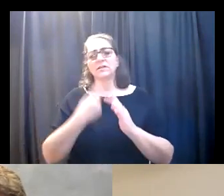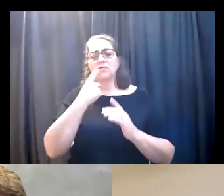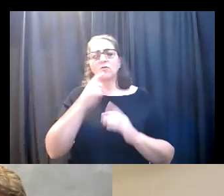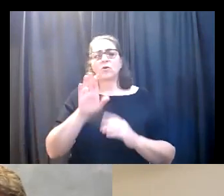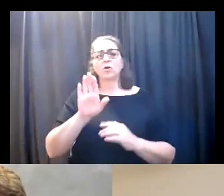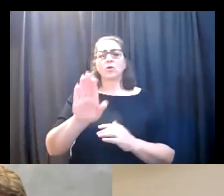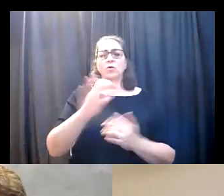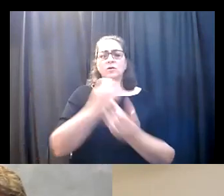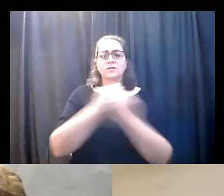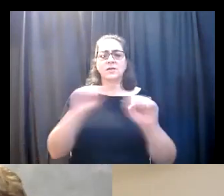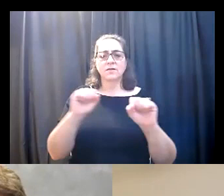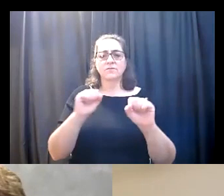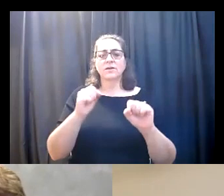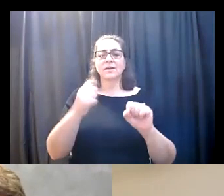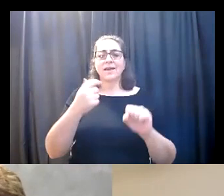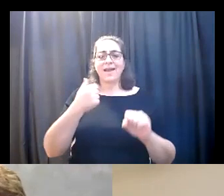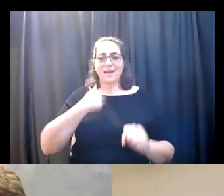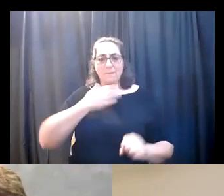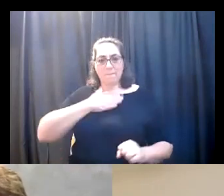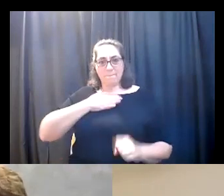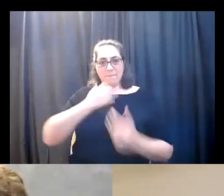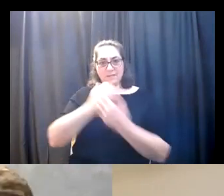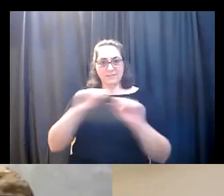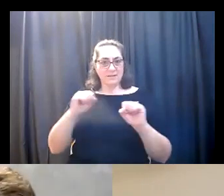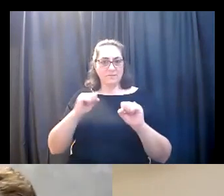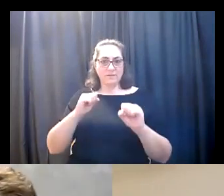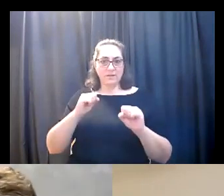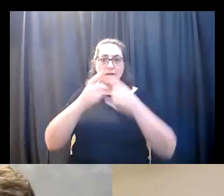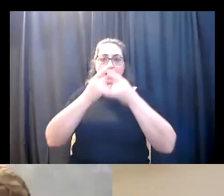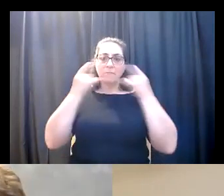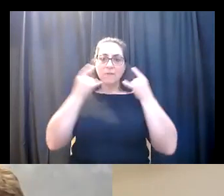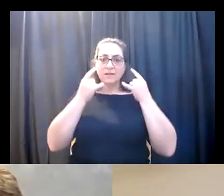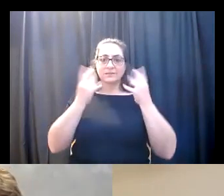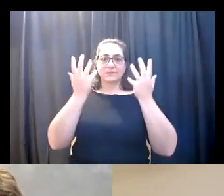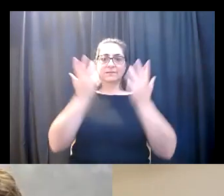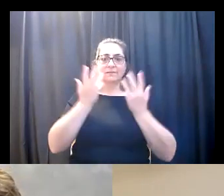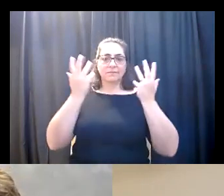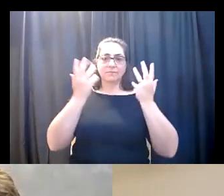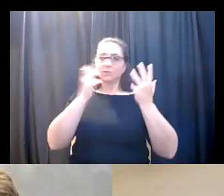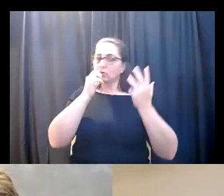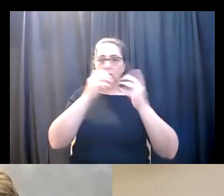like it even if they don't necessarily need to use it for hearing loss because you can see